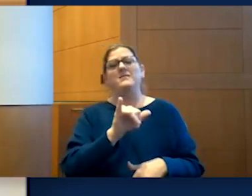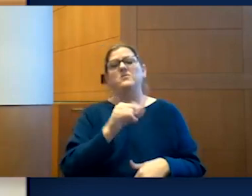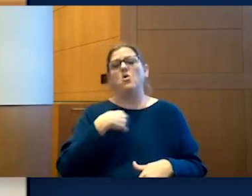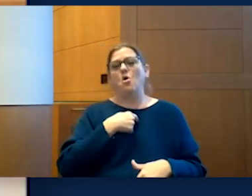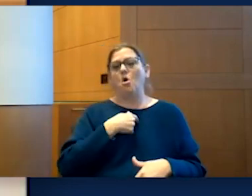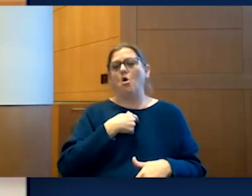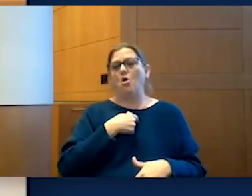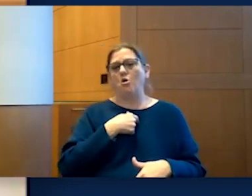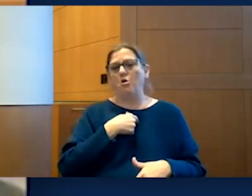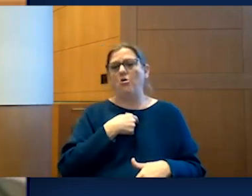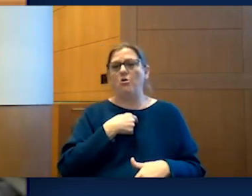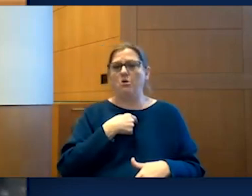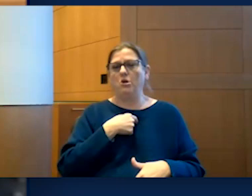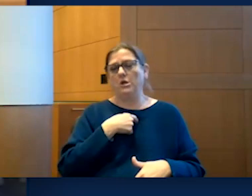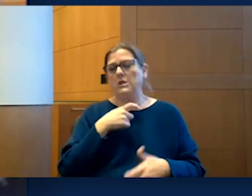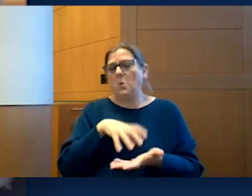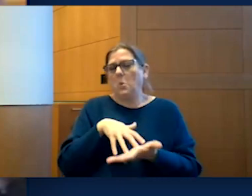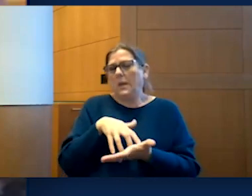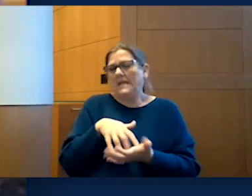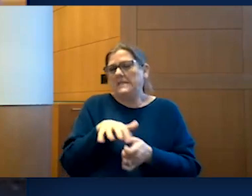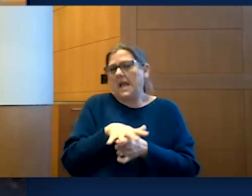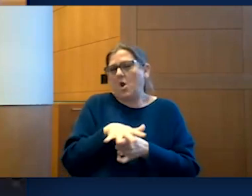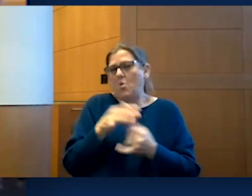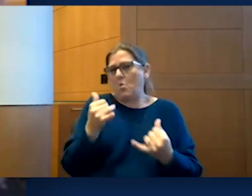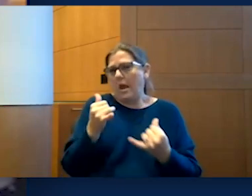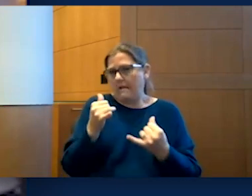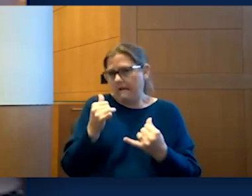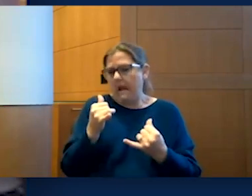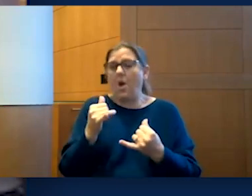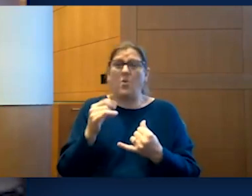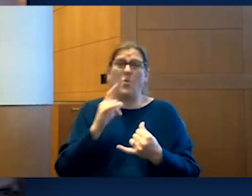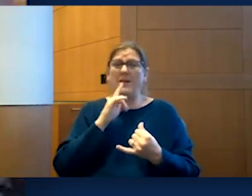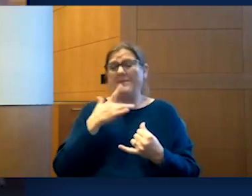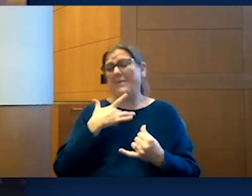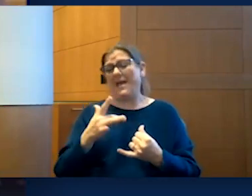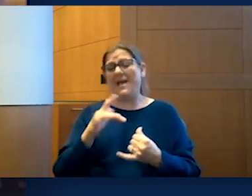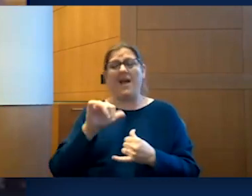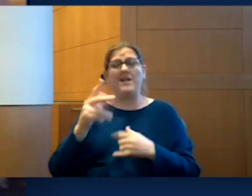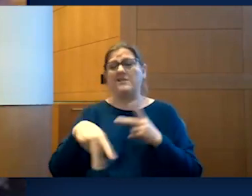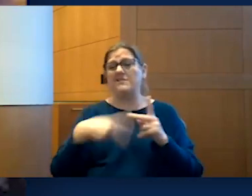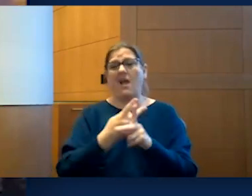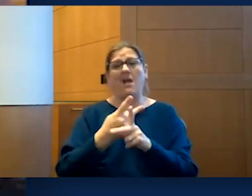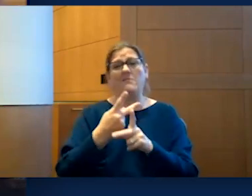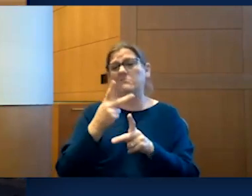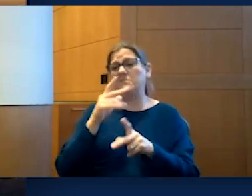Mm-hmm. Yep. Are there any questions in the chat? Dr. Fankhauser, yes, there is a question from the chat.